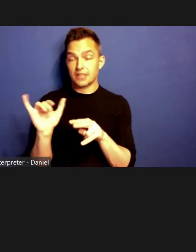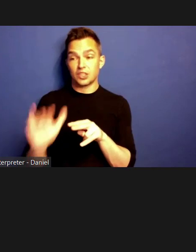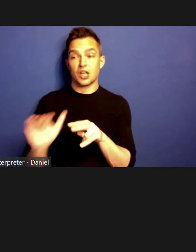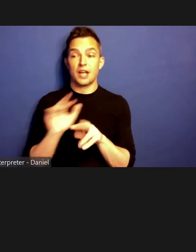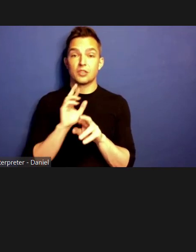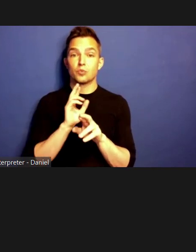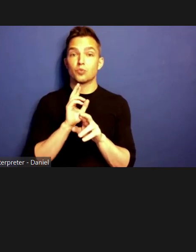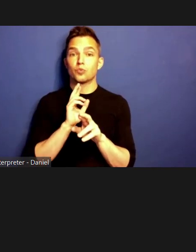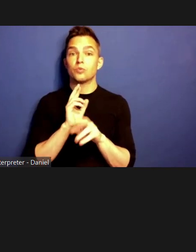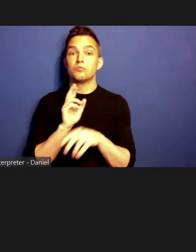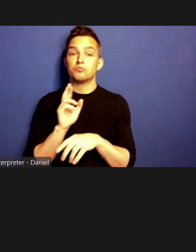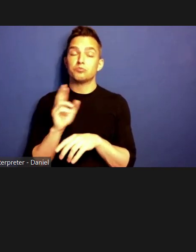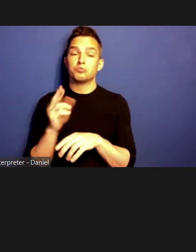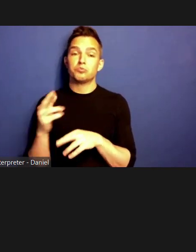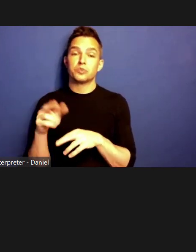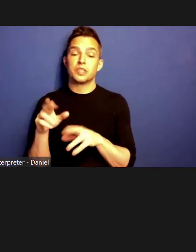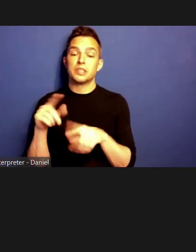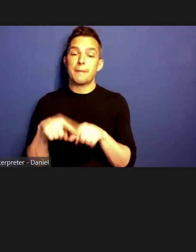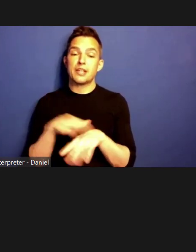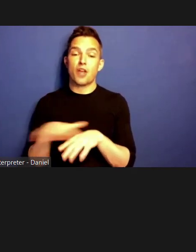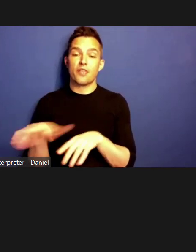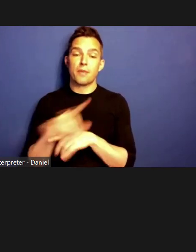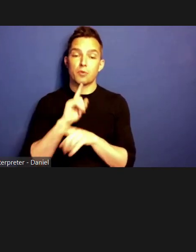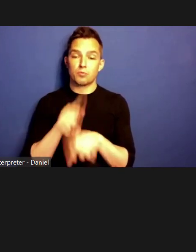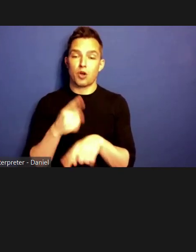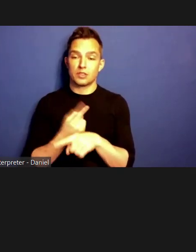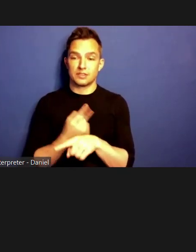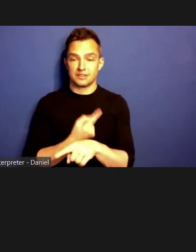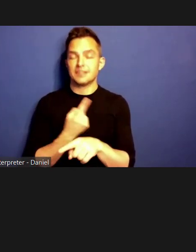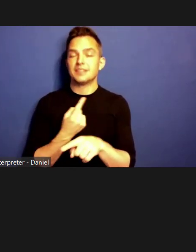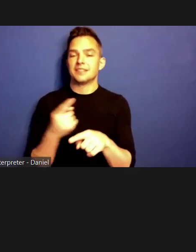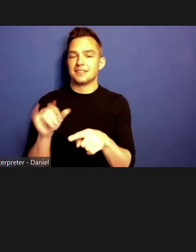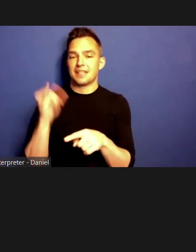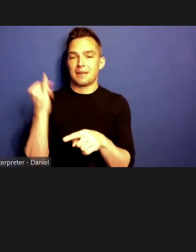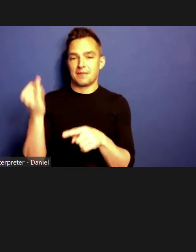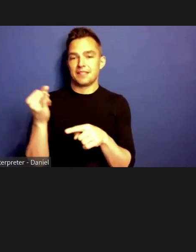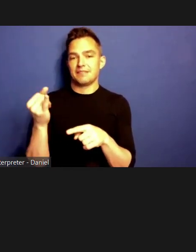sounds just as the screener instructed that is when the actual screening is started.